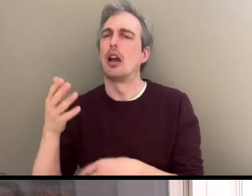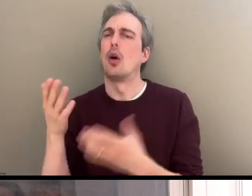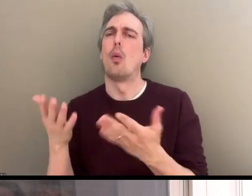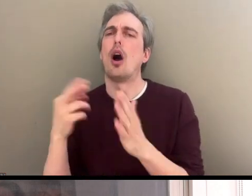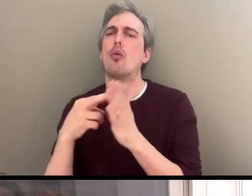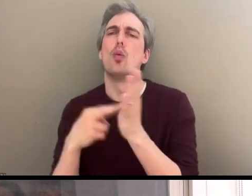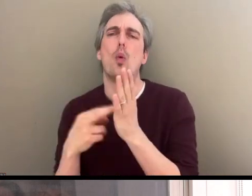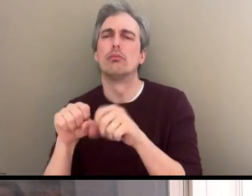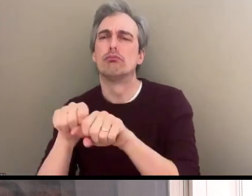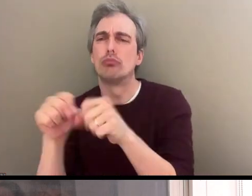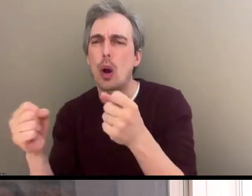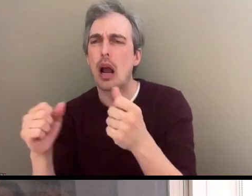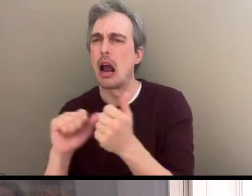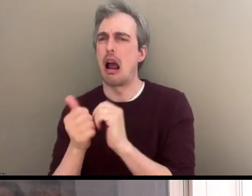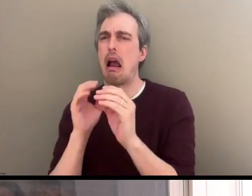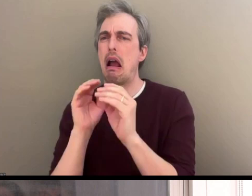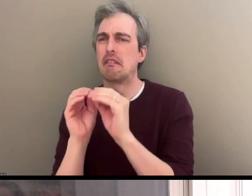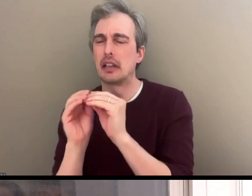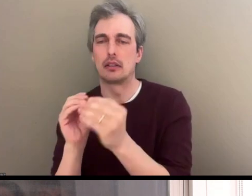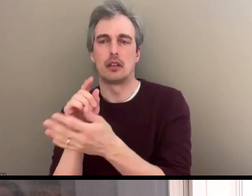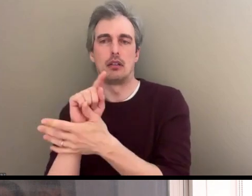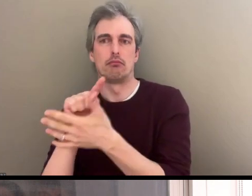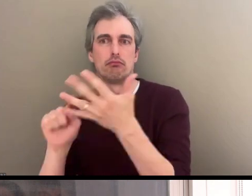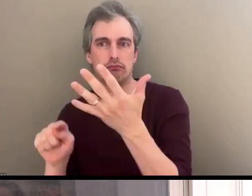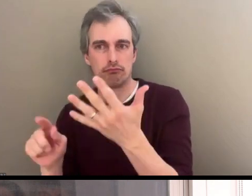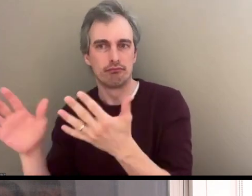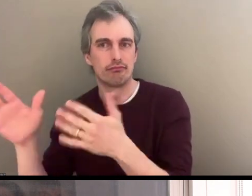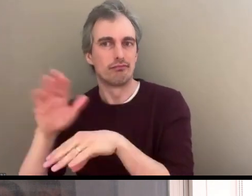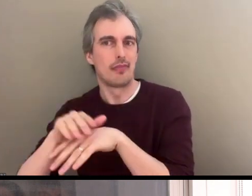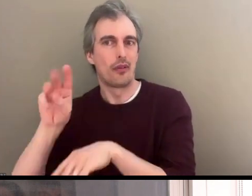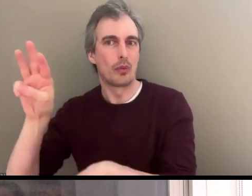This is useful because it helps catch those issues early.